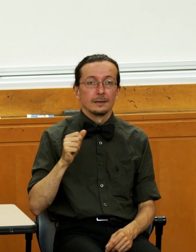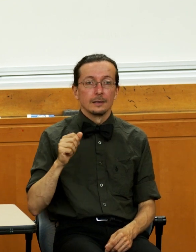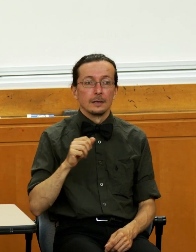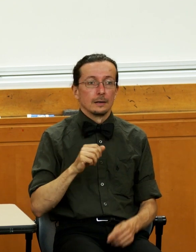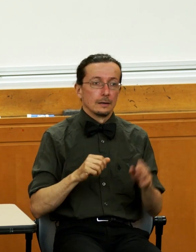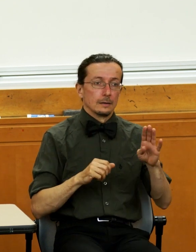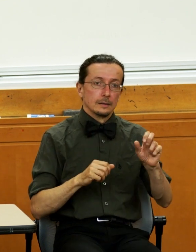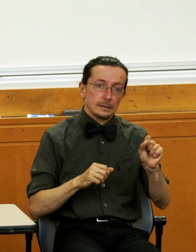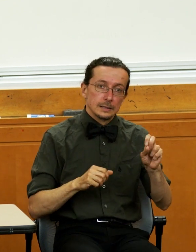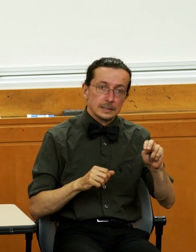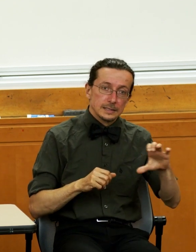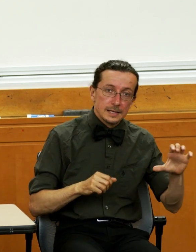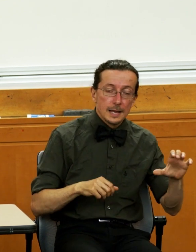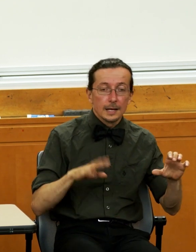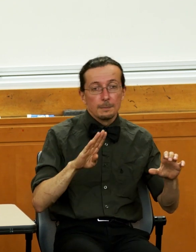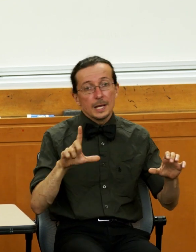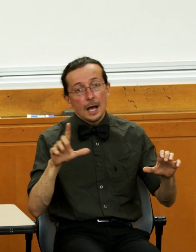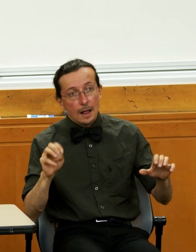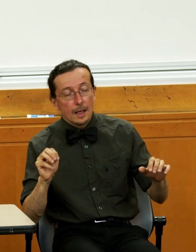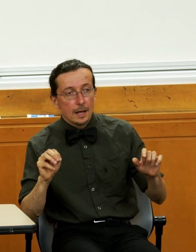Matter needed the Civil Rights movement, Civil Rights Movement needs the inclusive Black Lives.